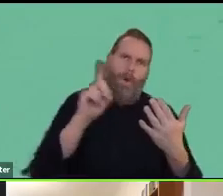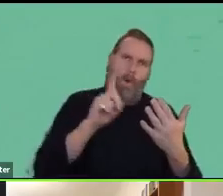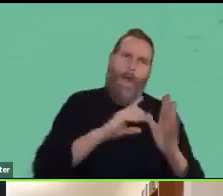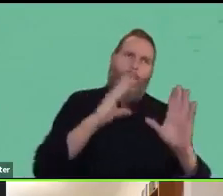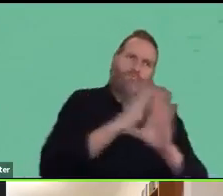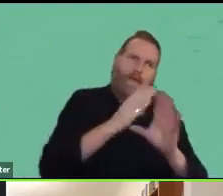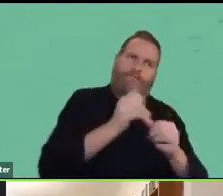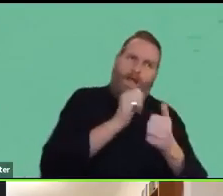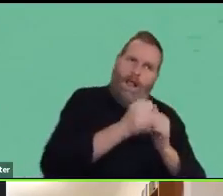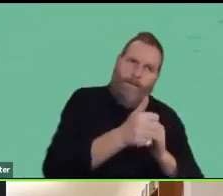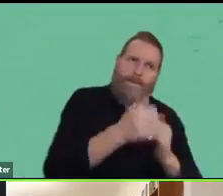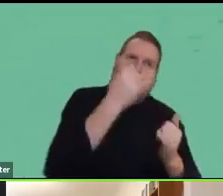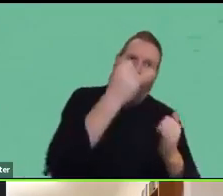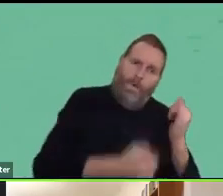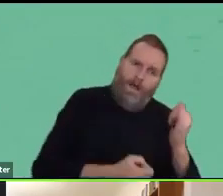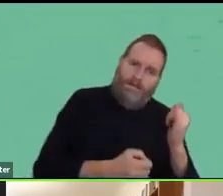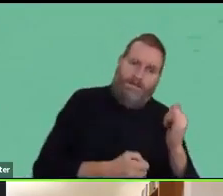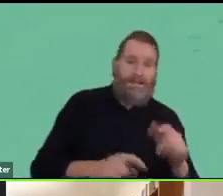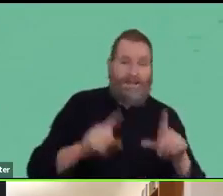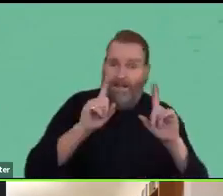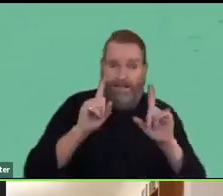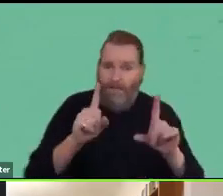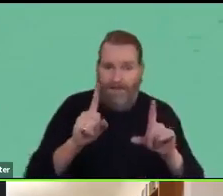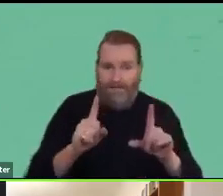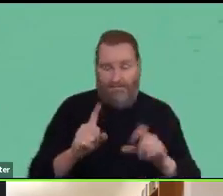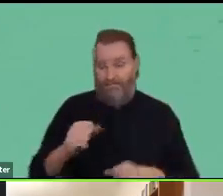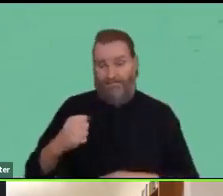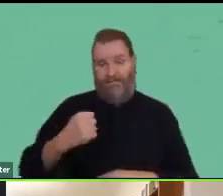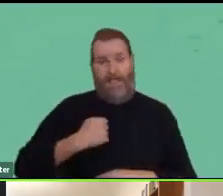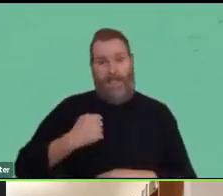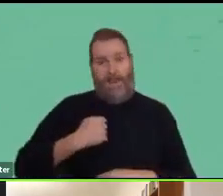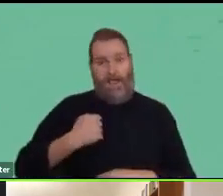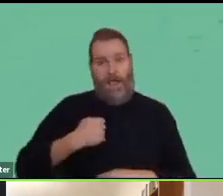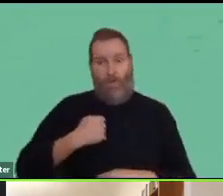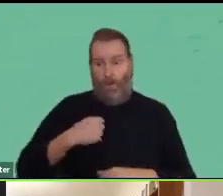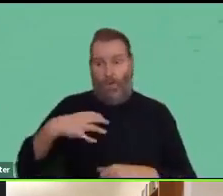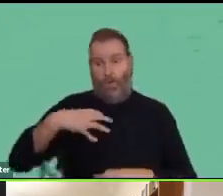as if she didn't realise in our own union we have people being made redundant as we speak in HMRC,